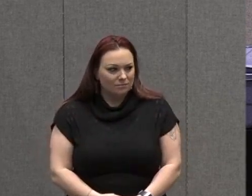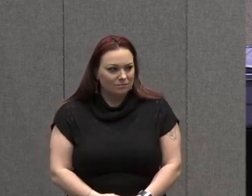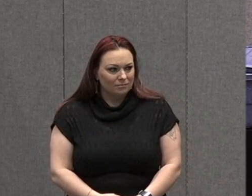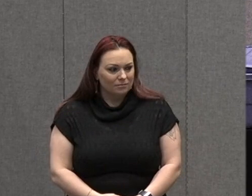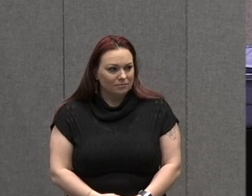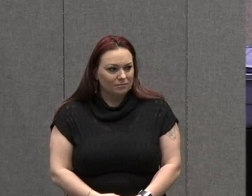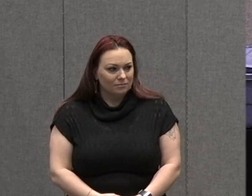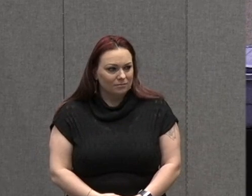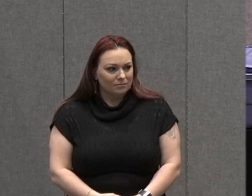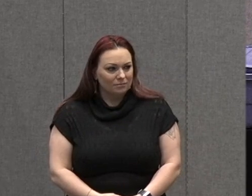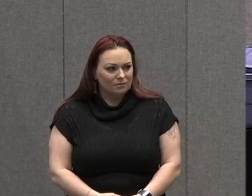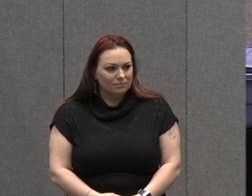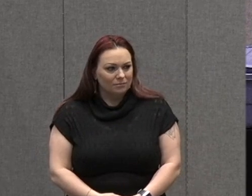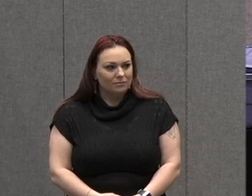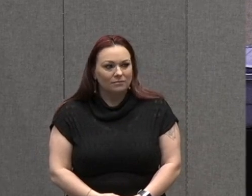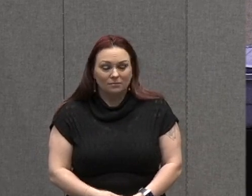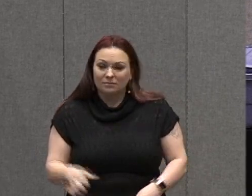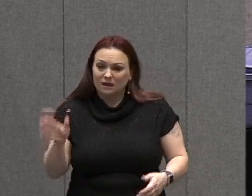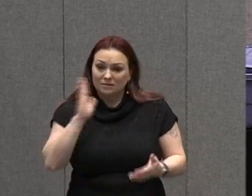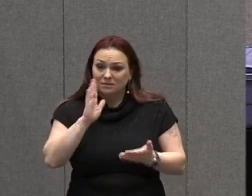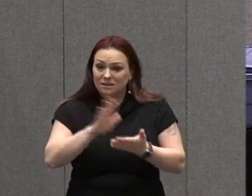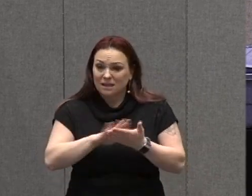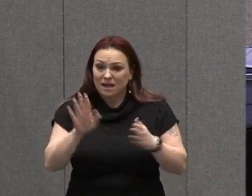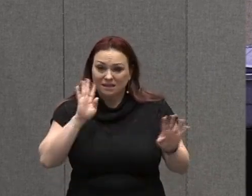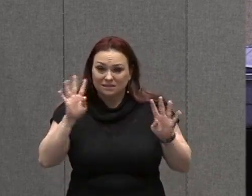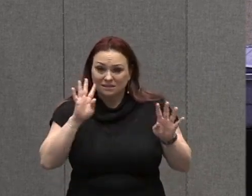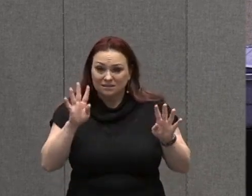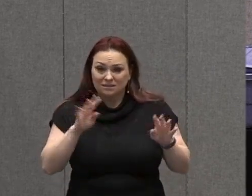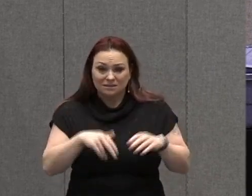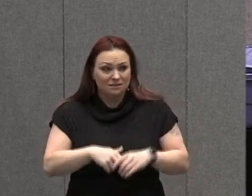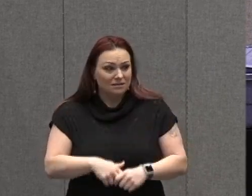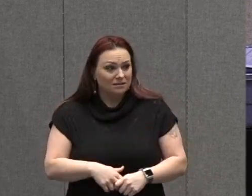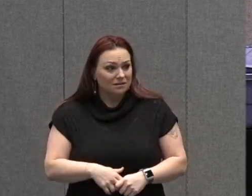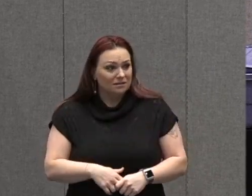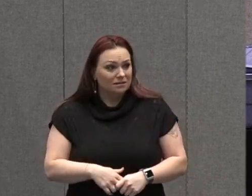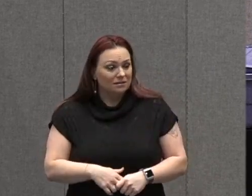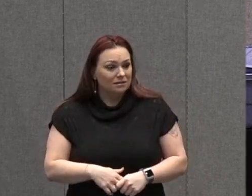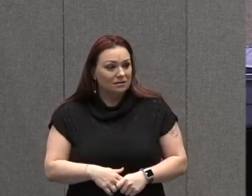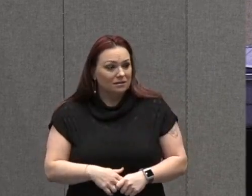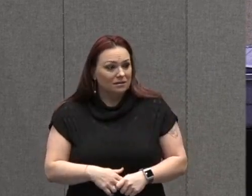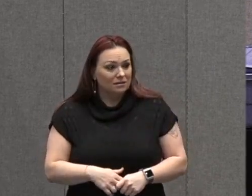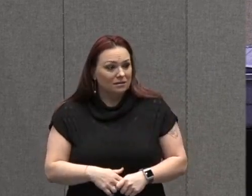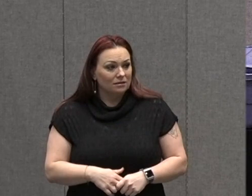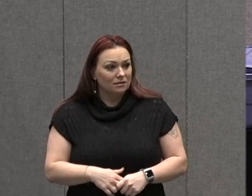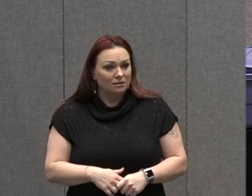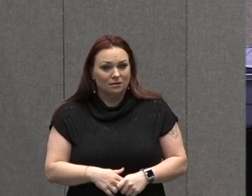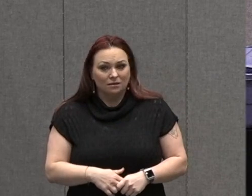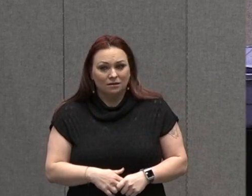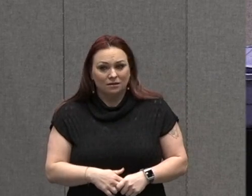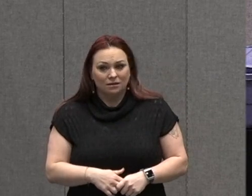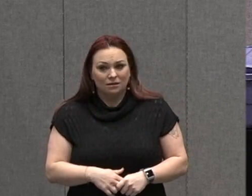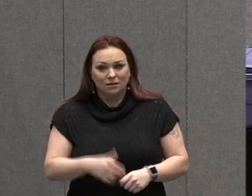Oh it's a nice scrapey sound too. Yeah. (woman speaking off camera) Oh over here? Can you hear it better now?